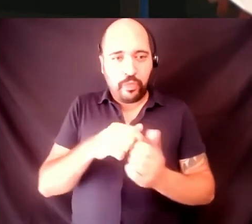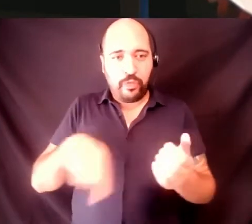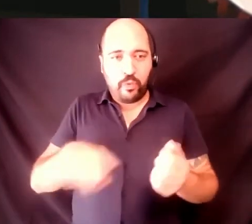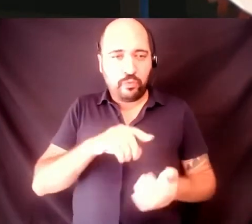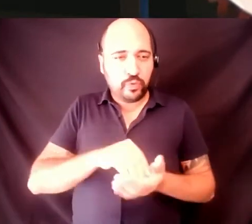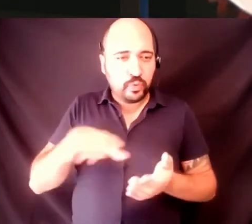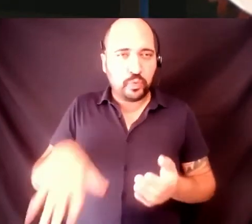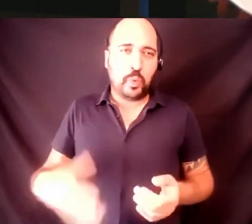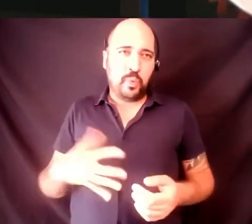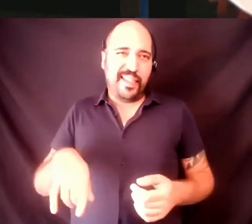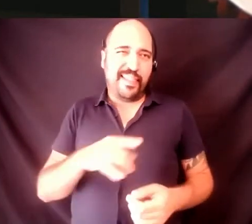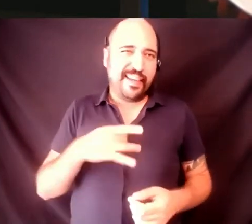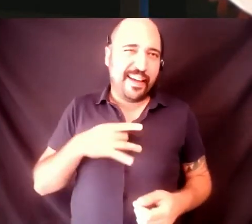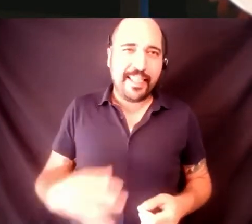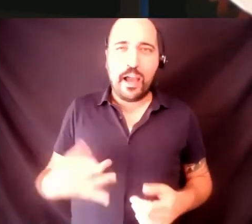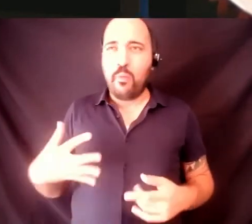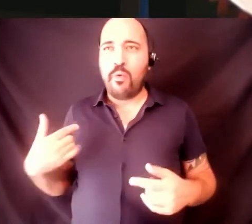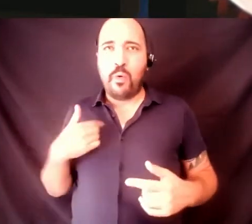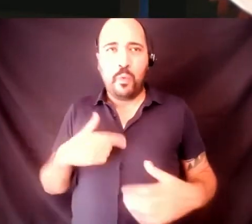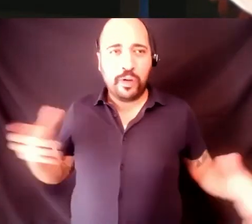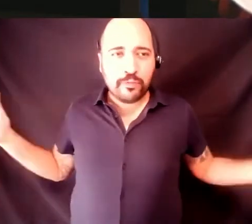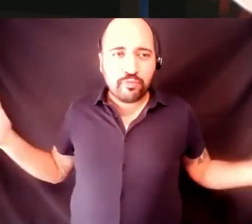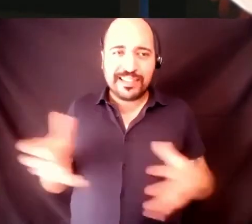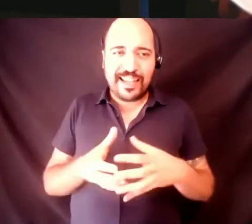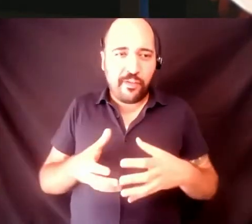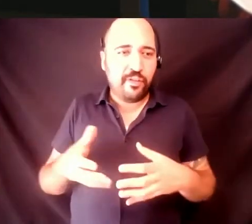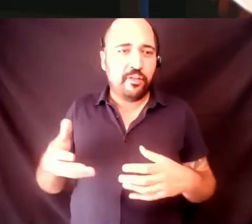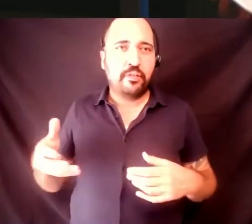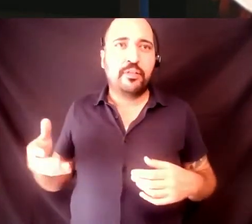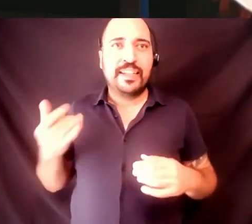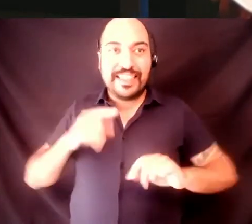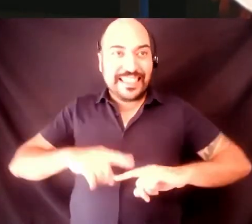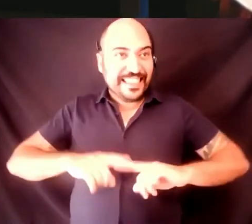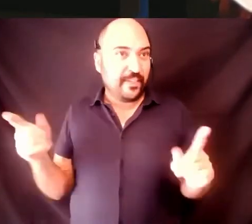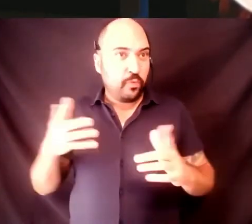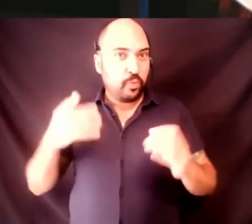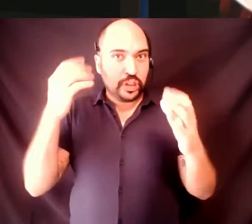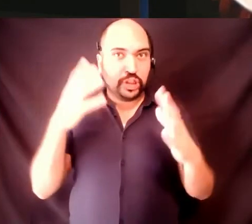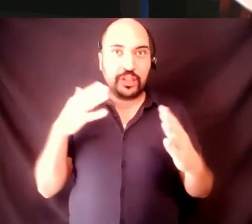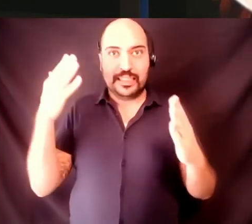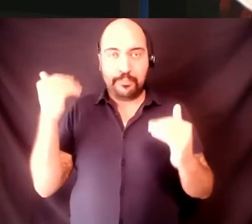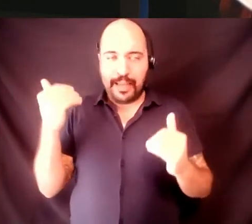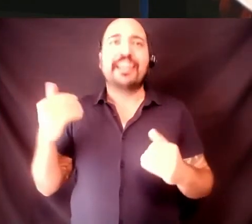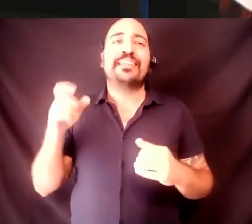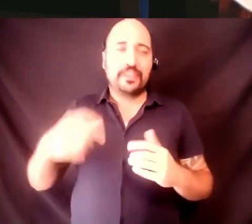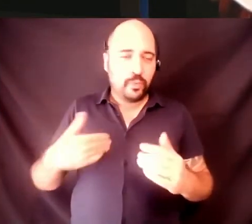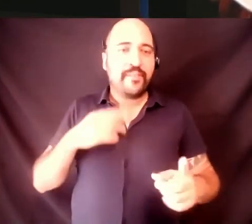If it's something that's different than what the teacher is expecting, you can create spaces to have conversations about those things.